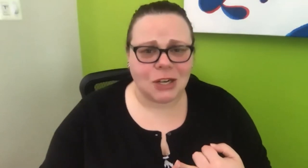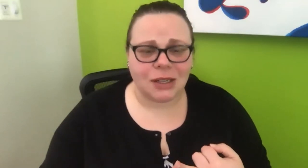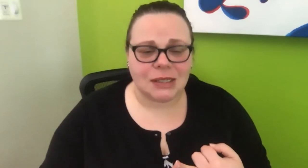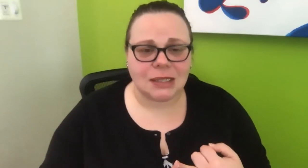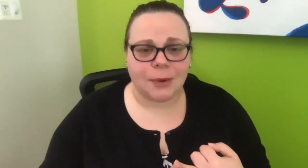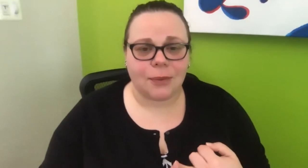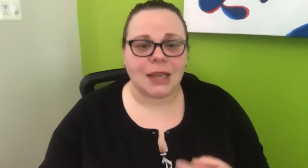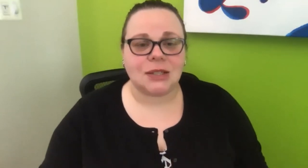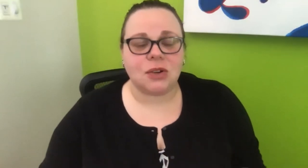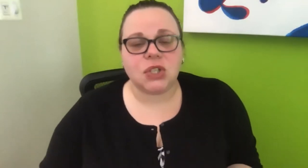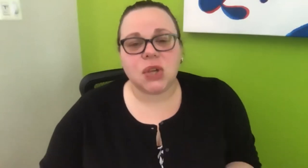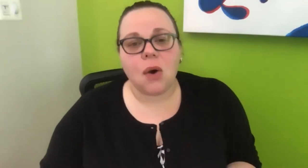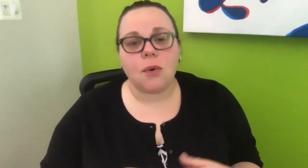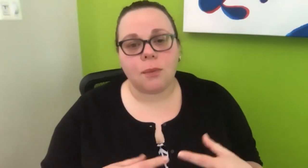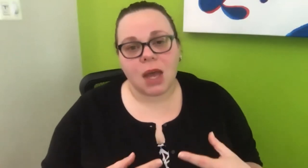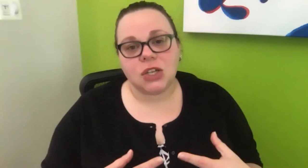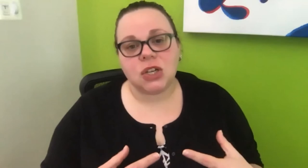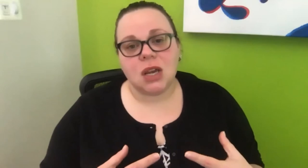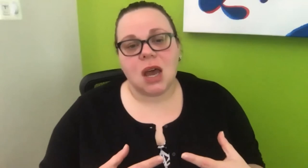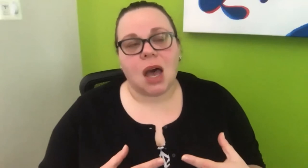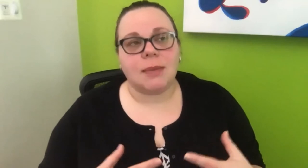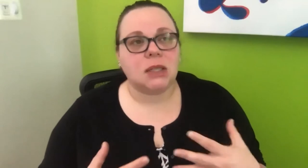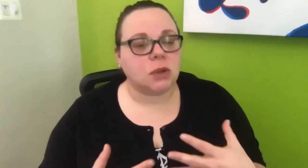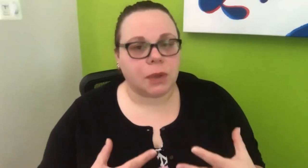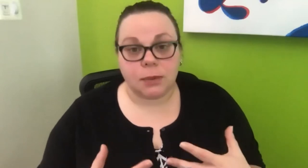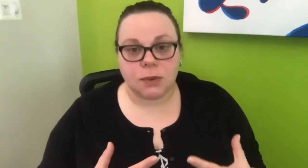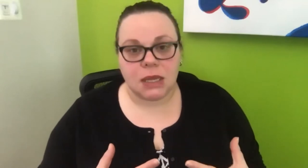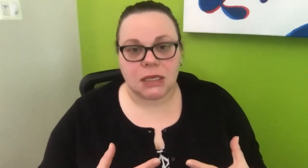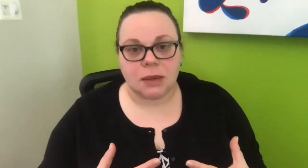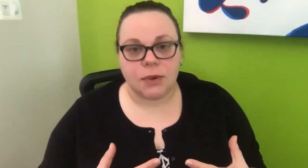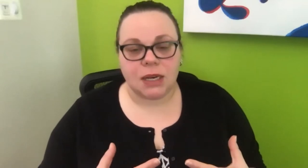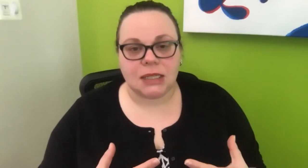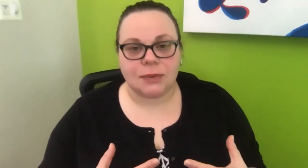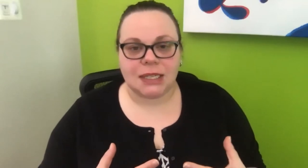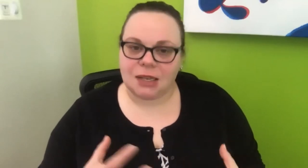So there’s so much interplay between these communities and we tend to talk about them